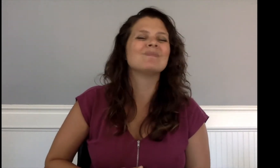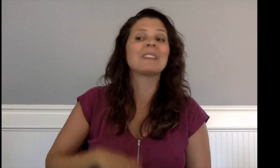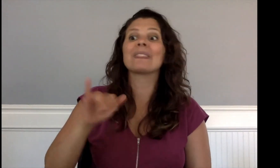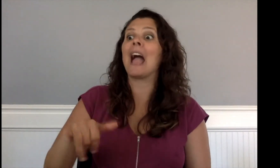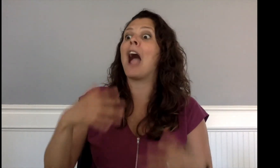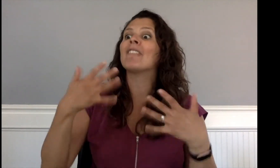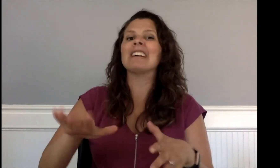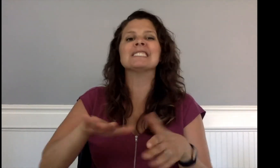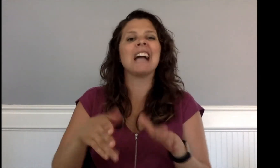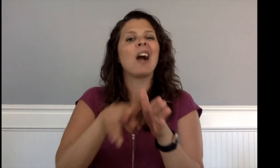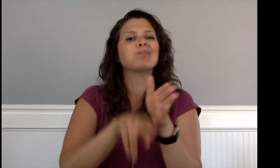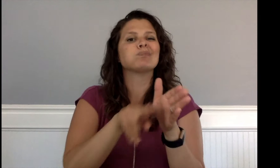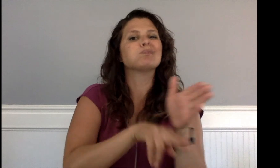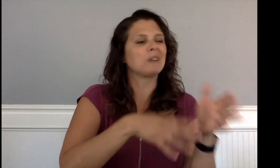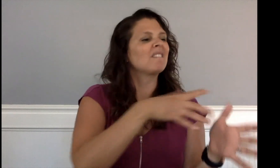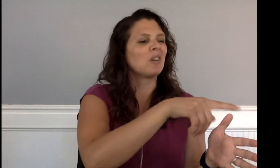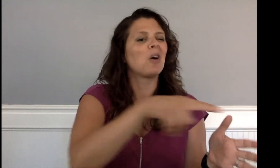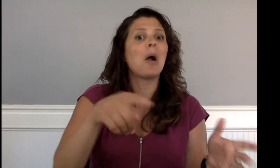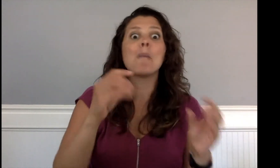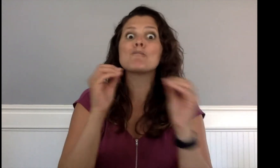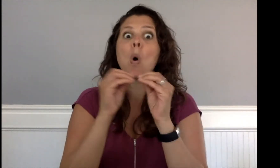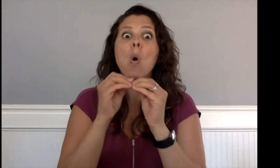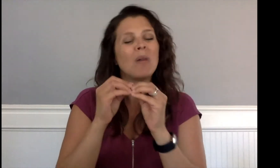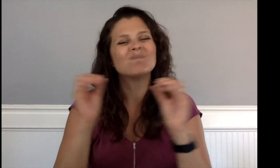bodies except for the ones already buried. And